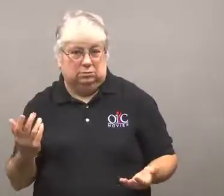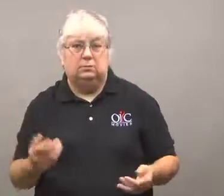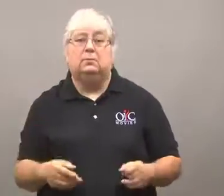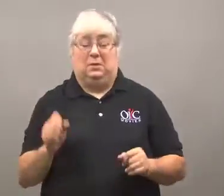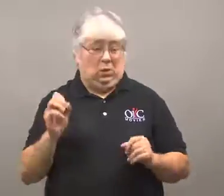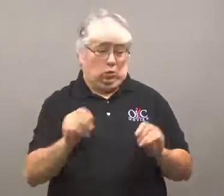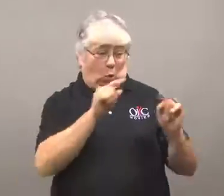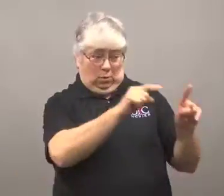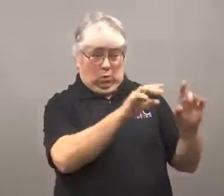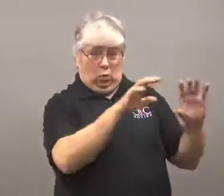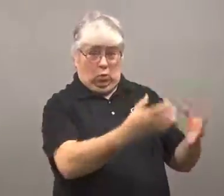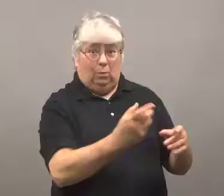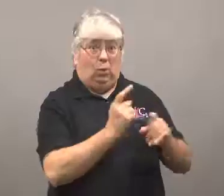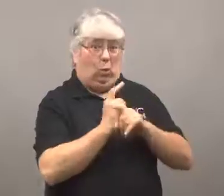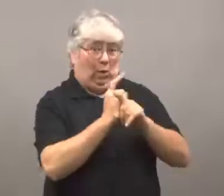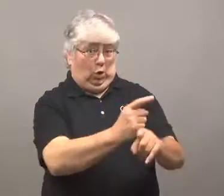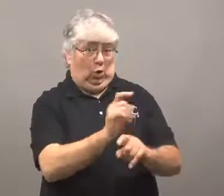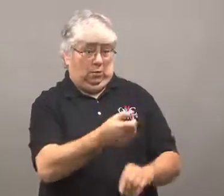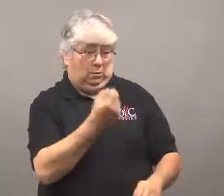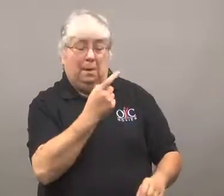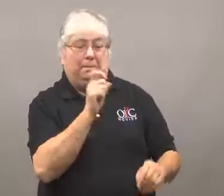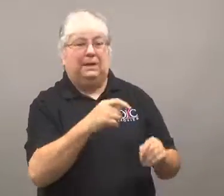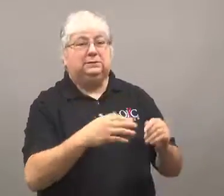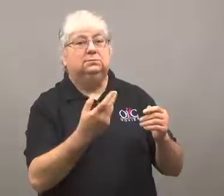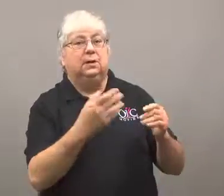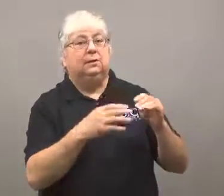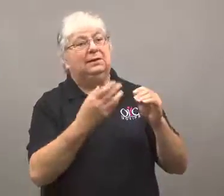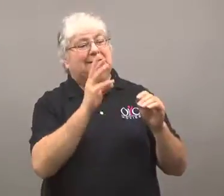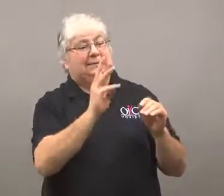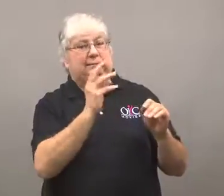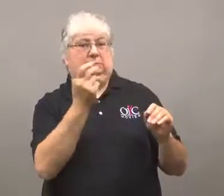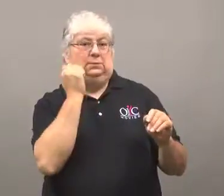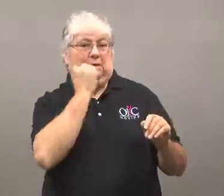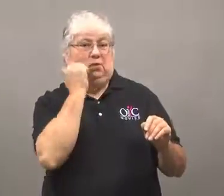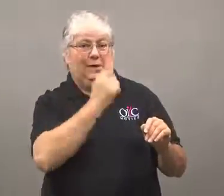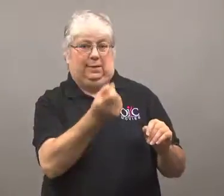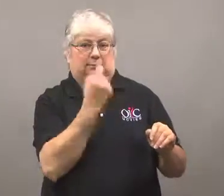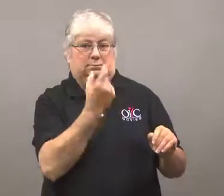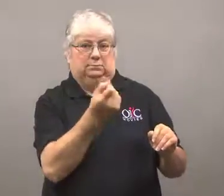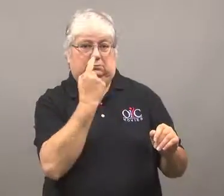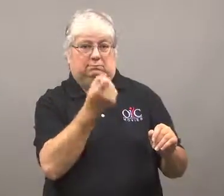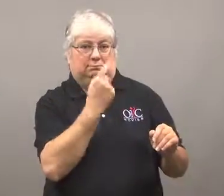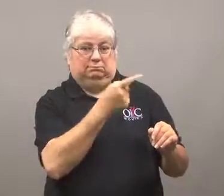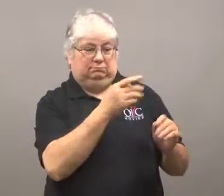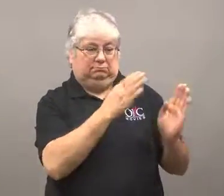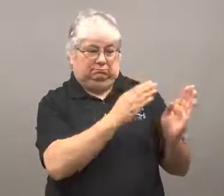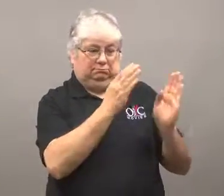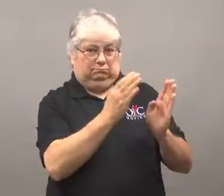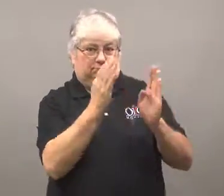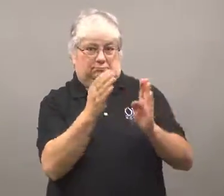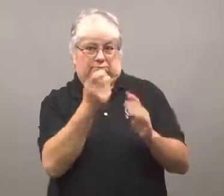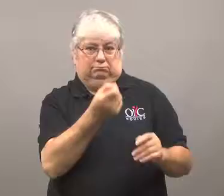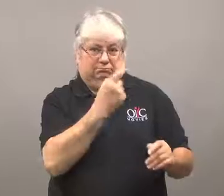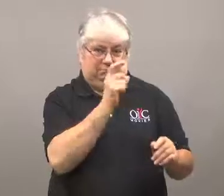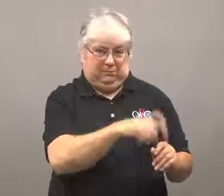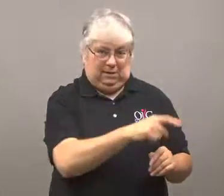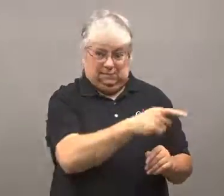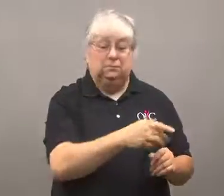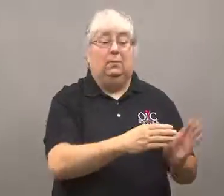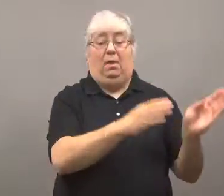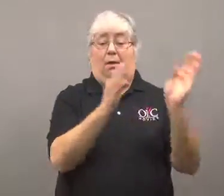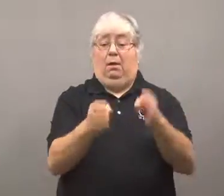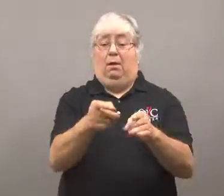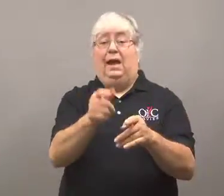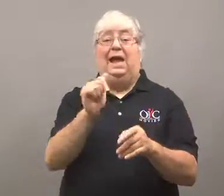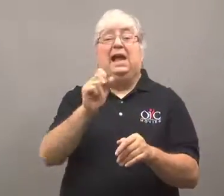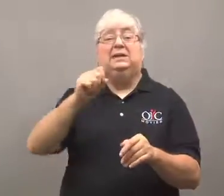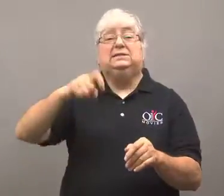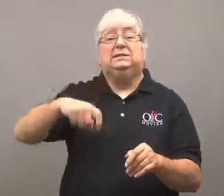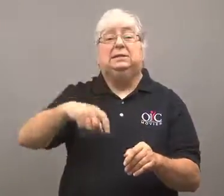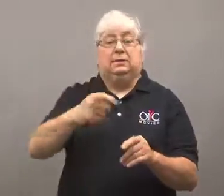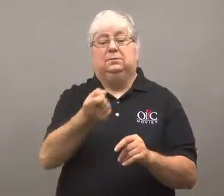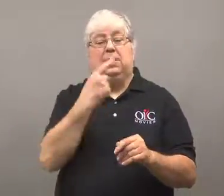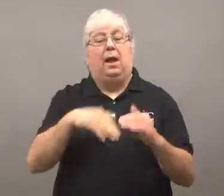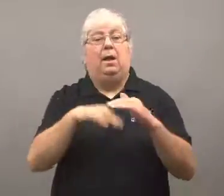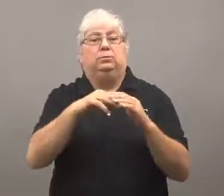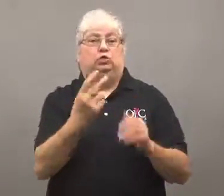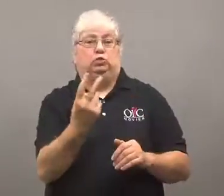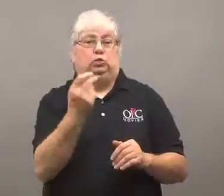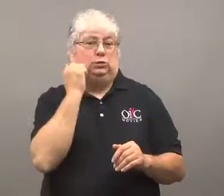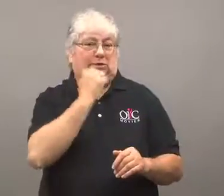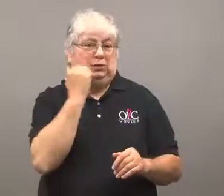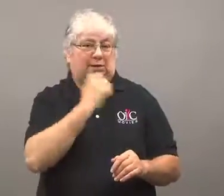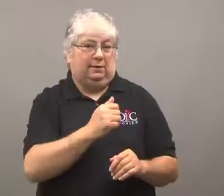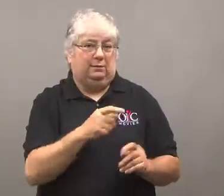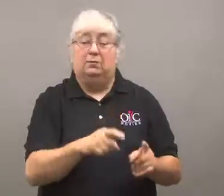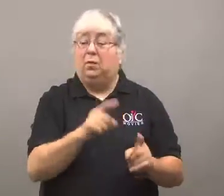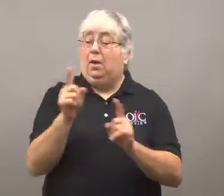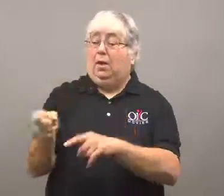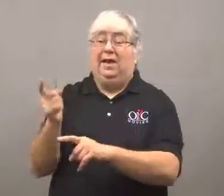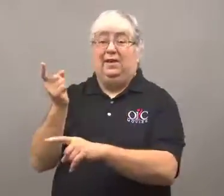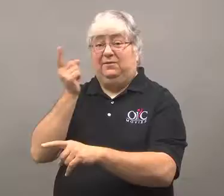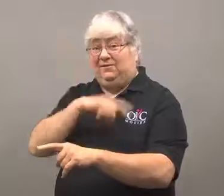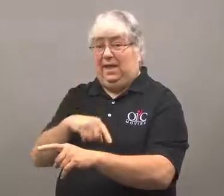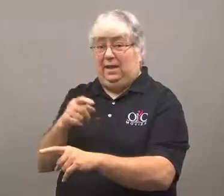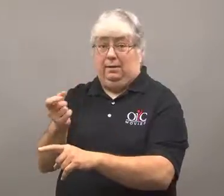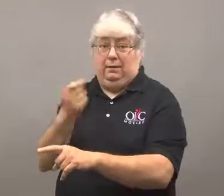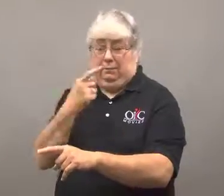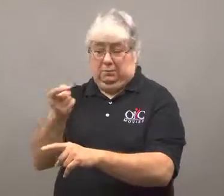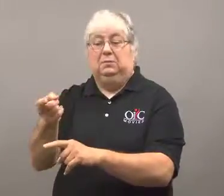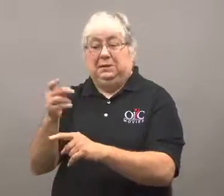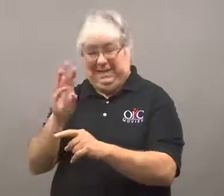The first group was required to take 6 tablets per day, at prescribed times.